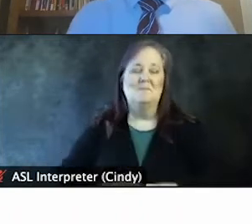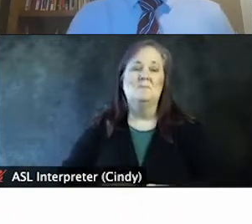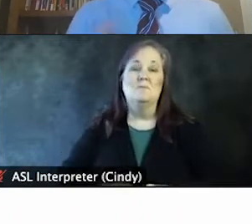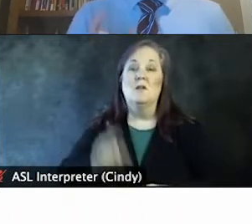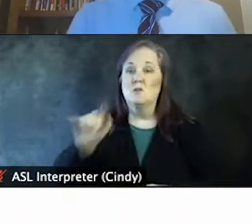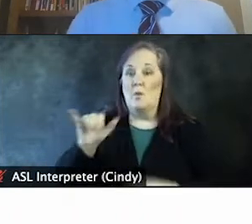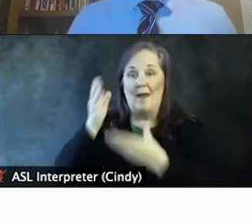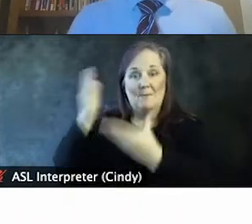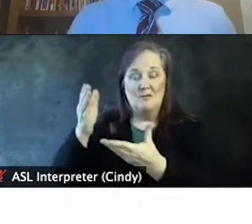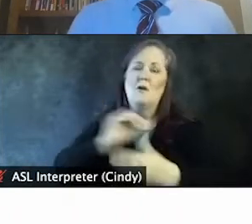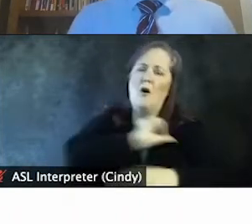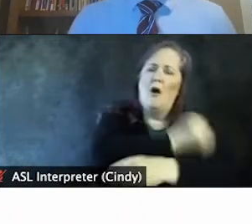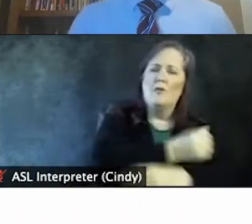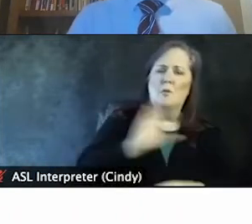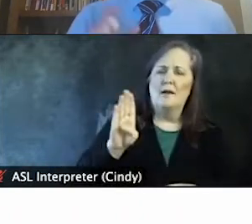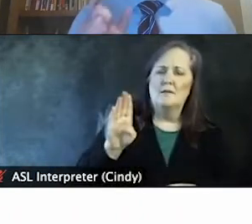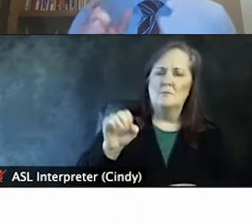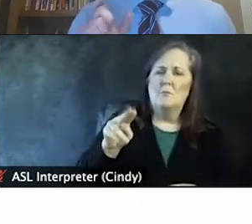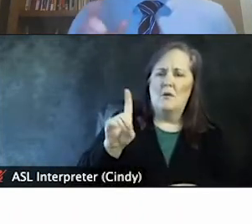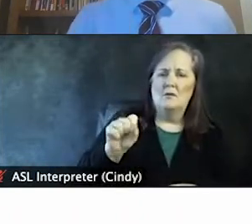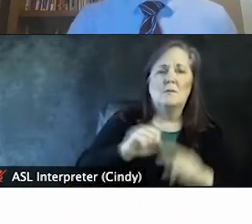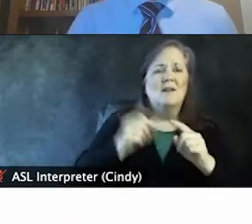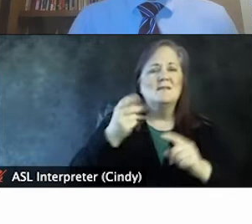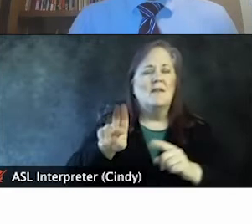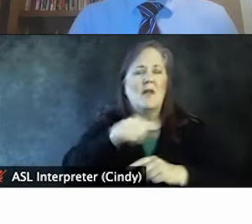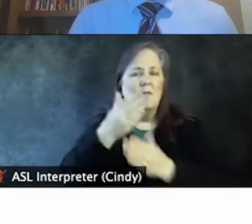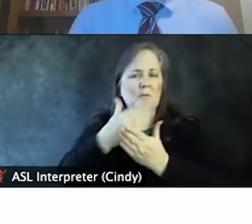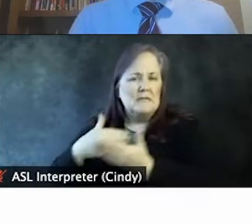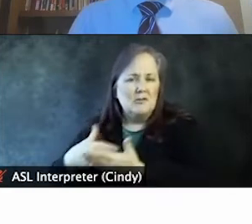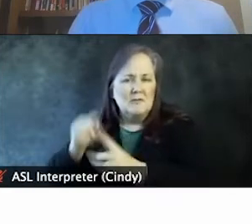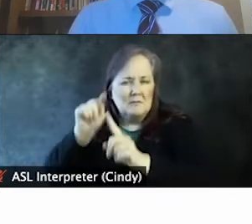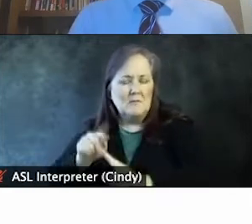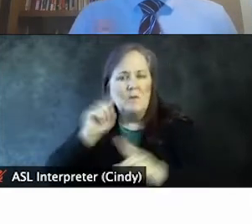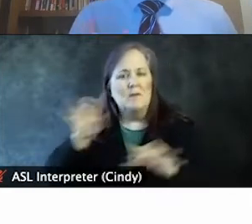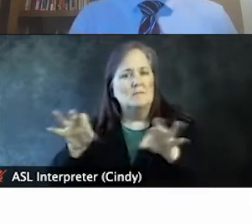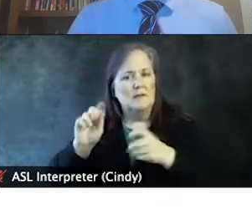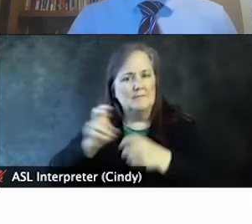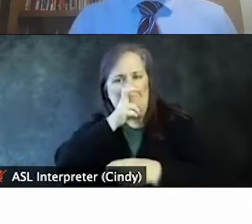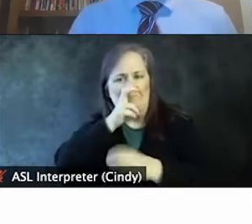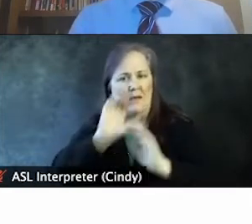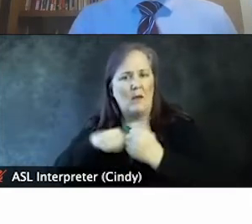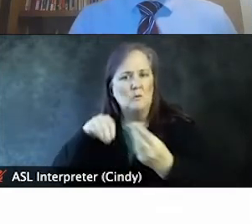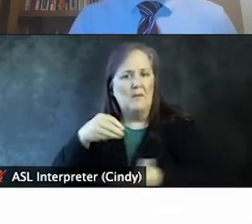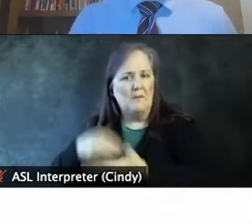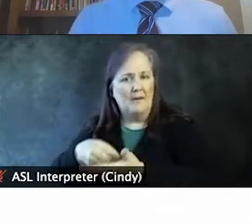The way the program works is the state sells bonds to investors. And then the proceeds of those sales are available